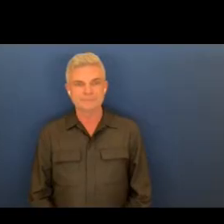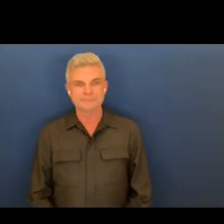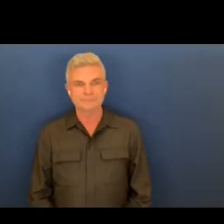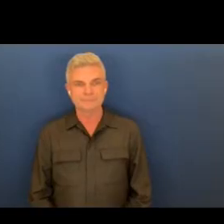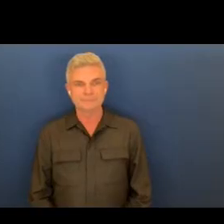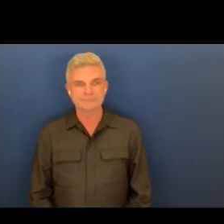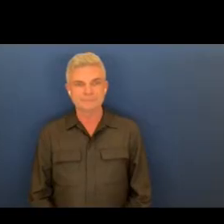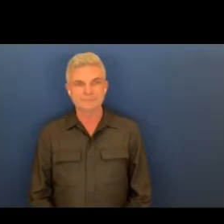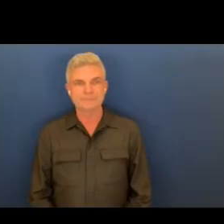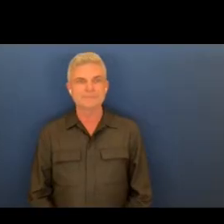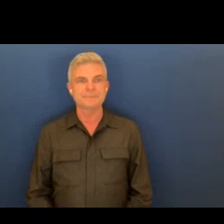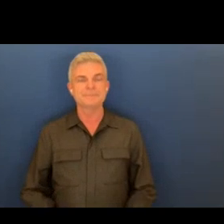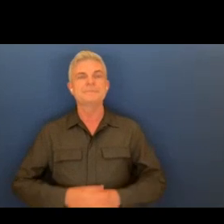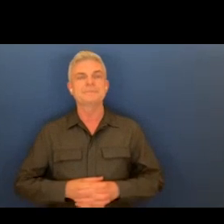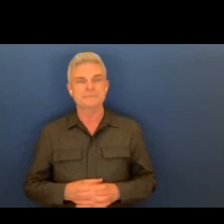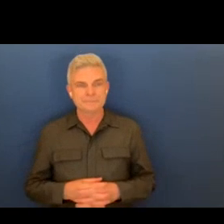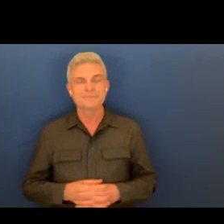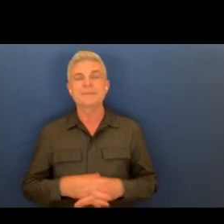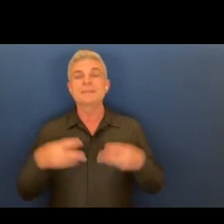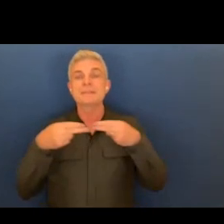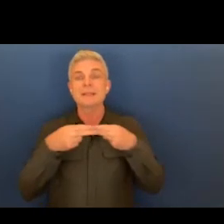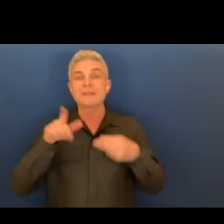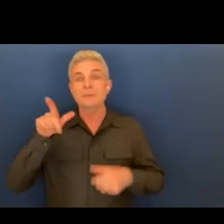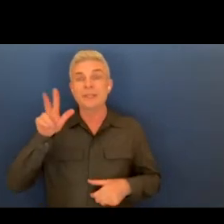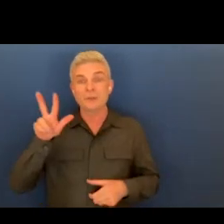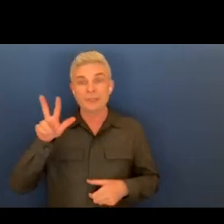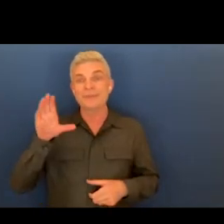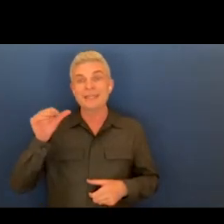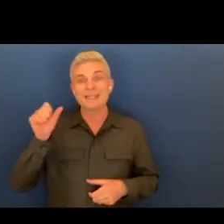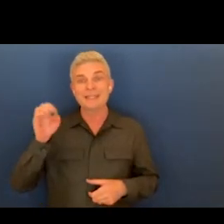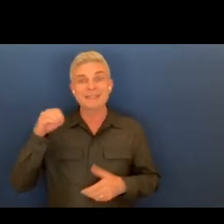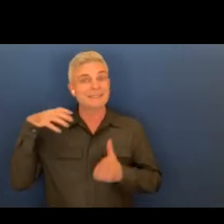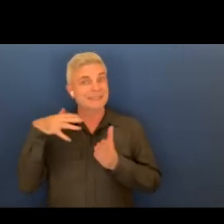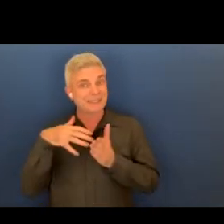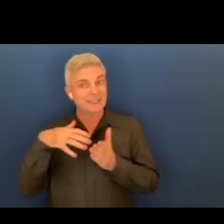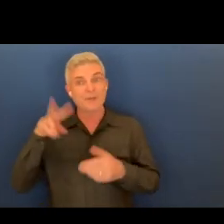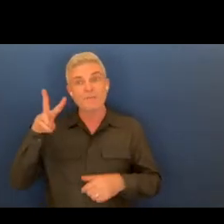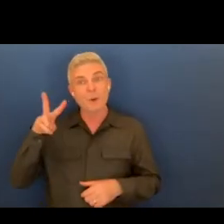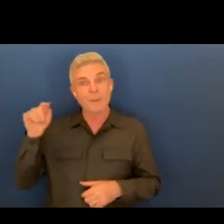Slide 23, Case Study – Vermont Pathways to Partnerships.